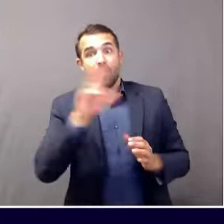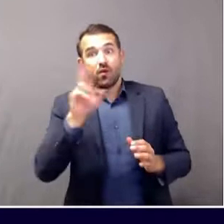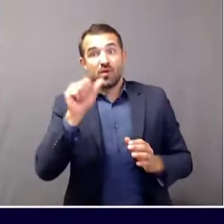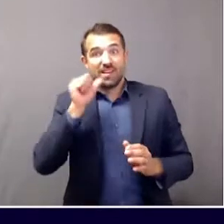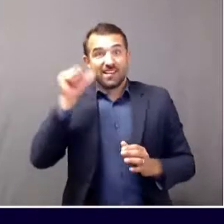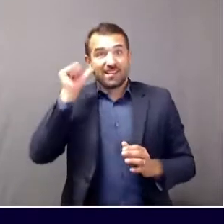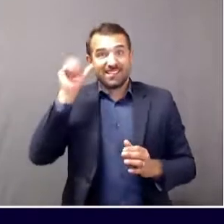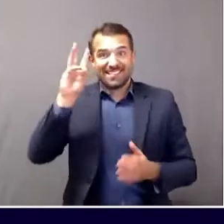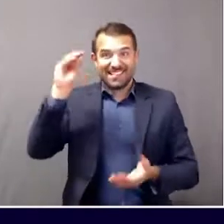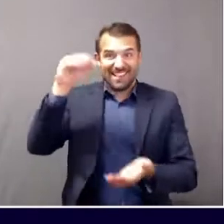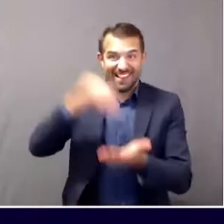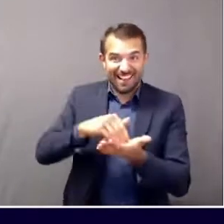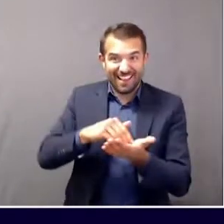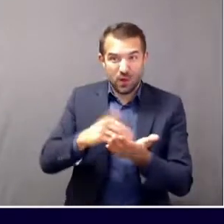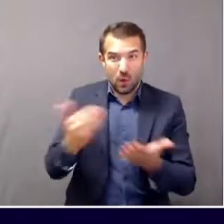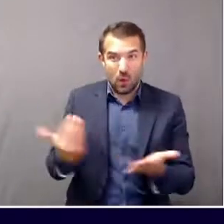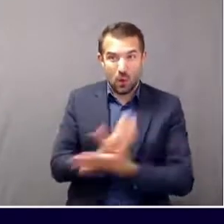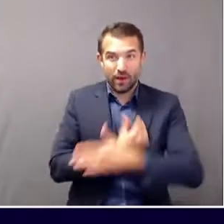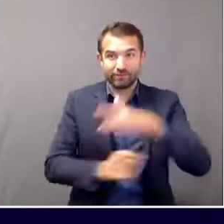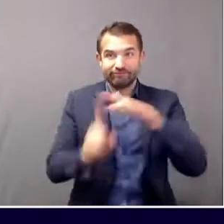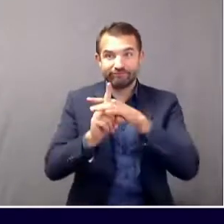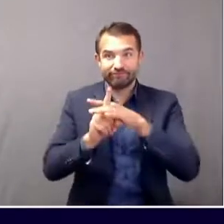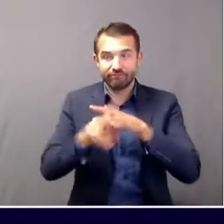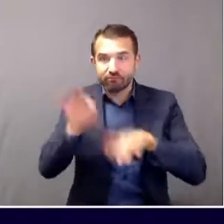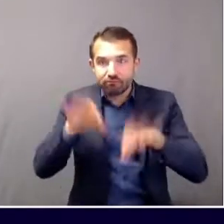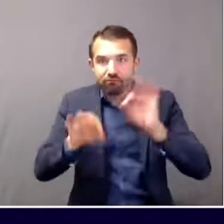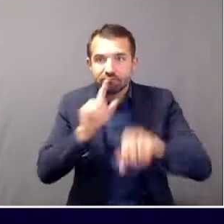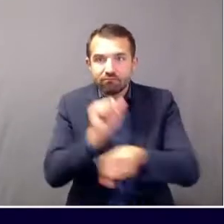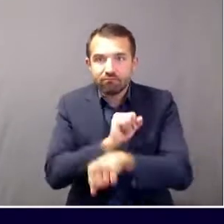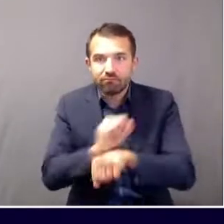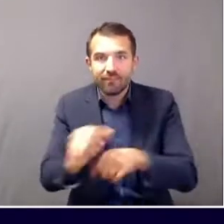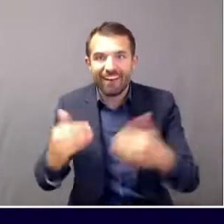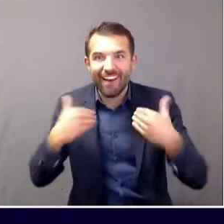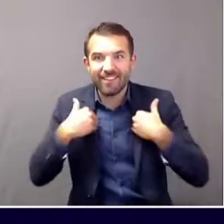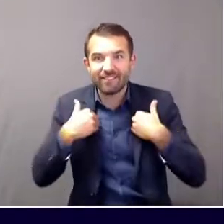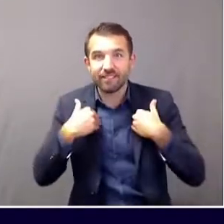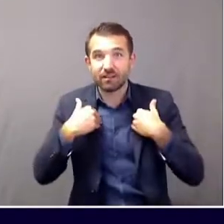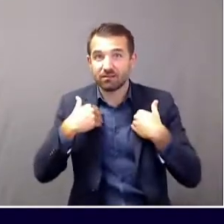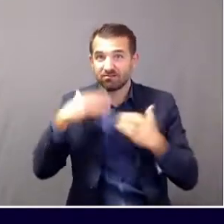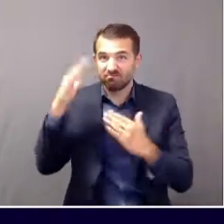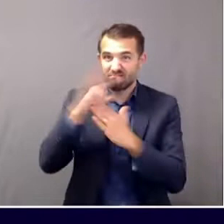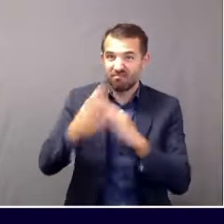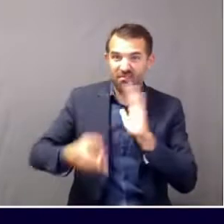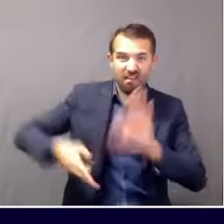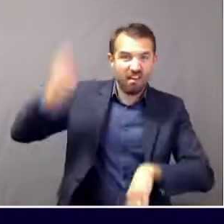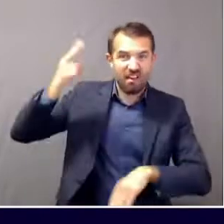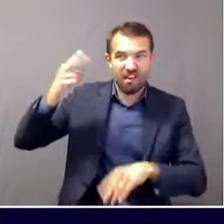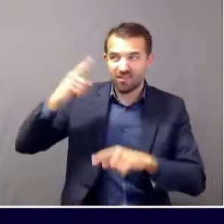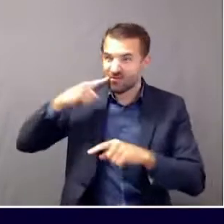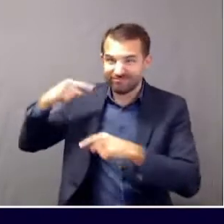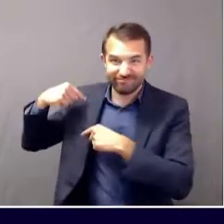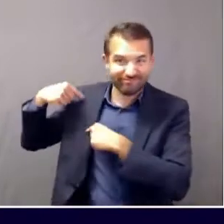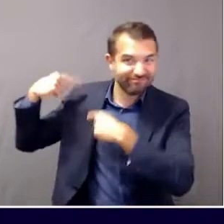nineteen cases just in the past